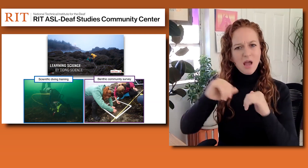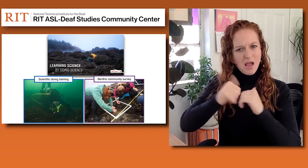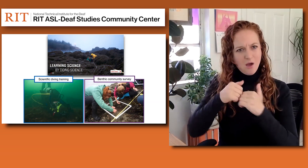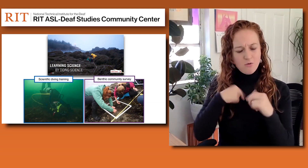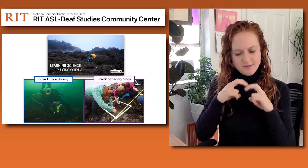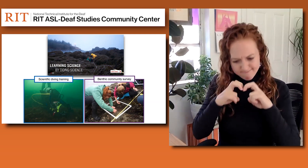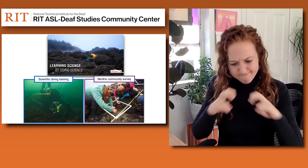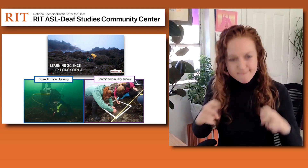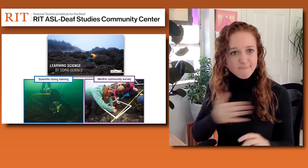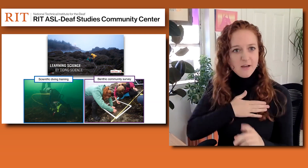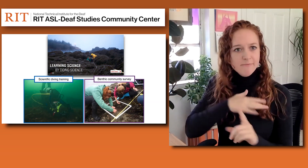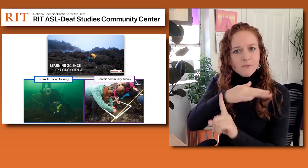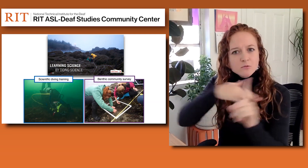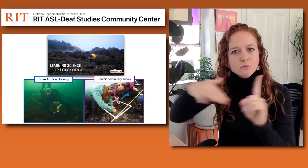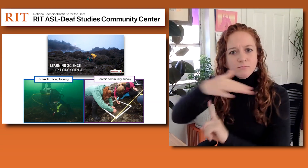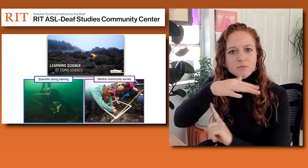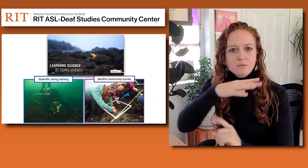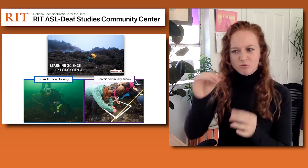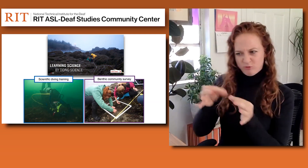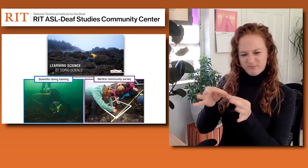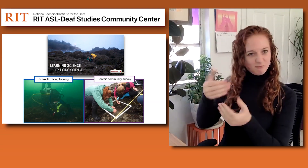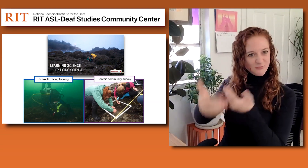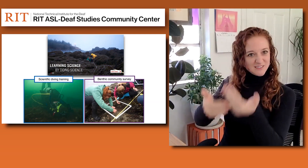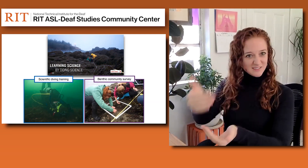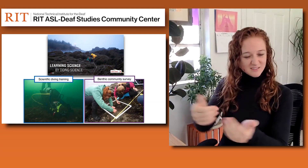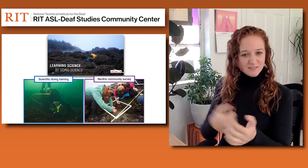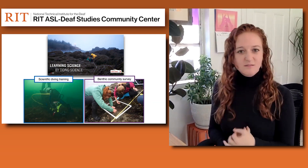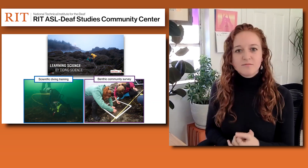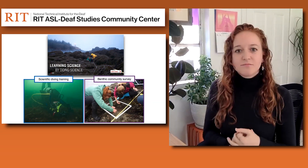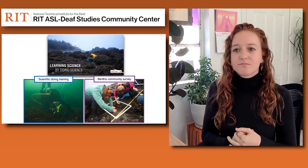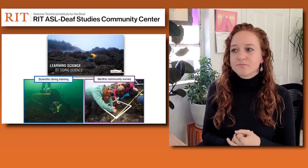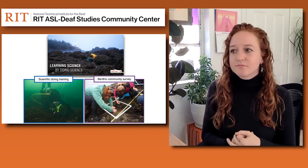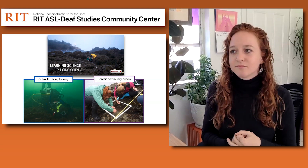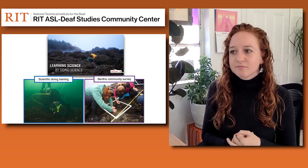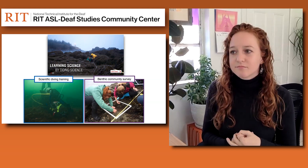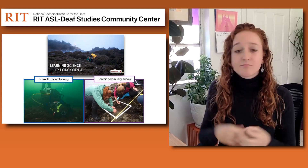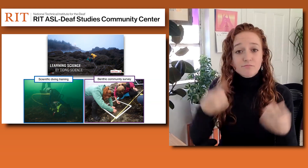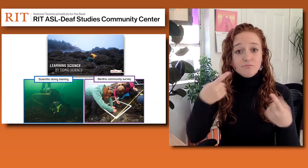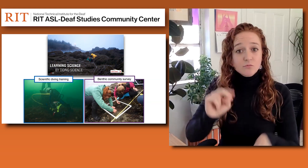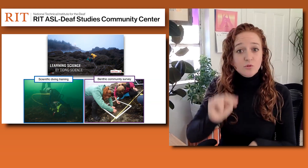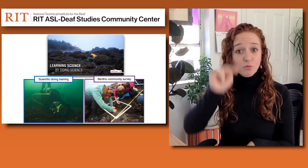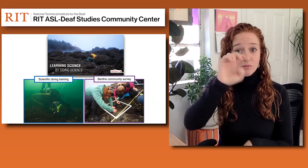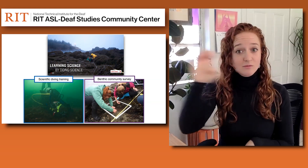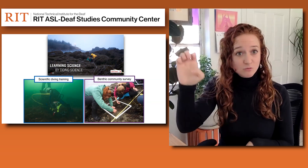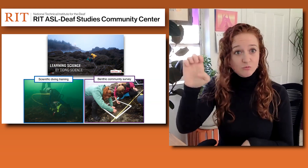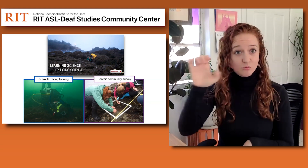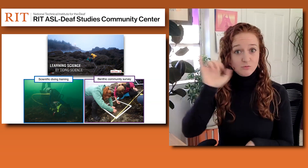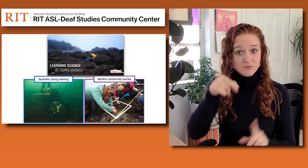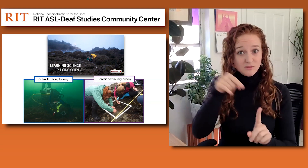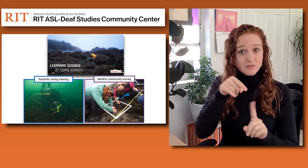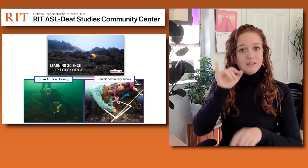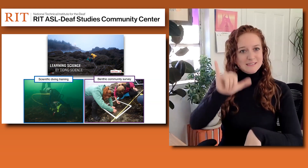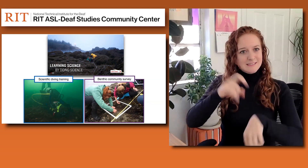I was really taught a lot about how to analyze my environment, how to analyze the interpreting process during that time.